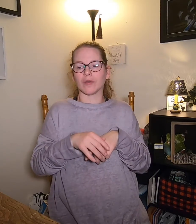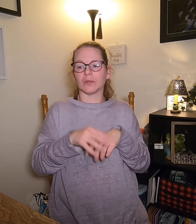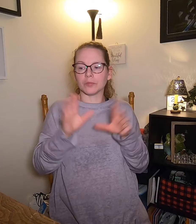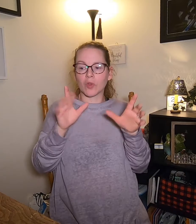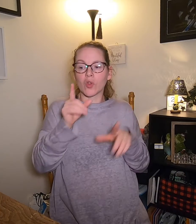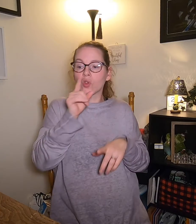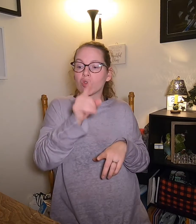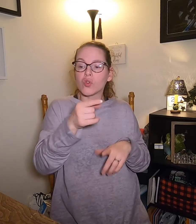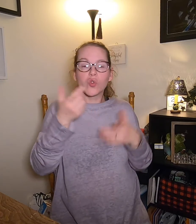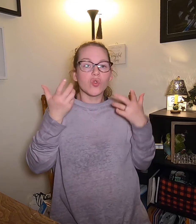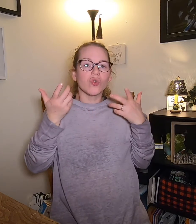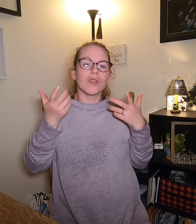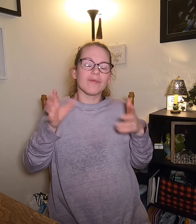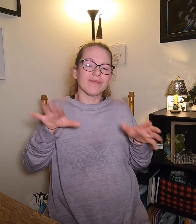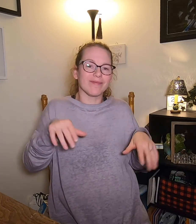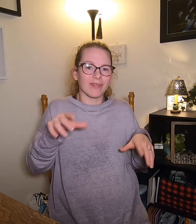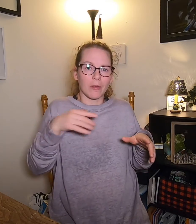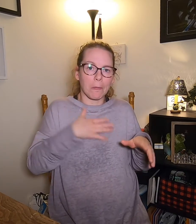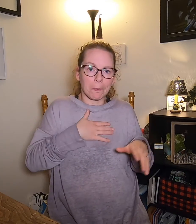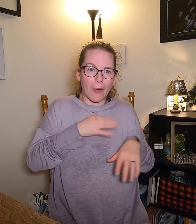You don't want to...